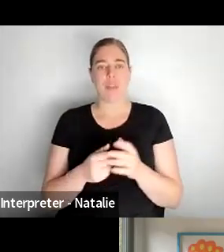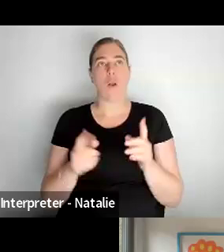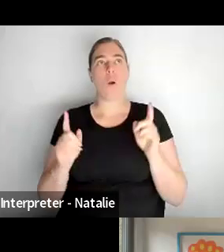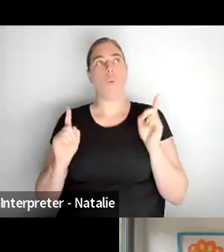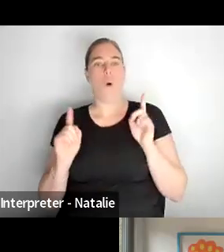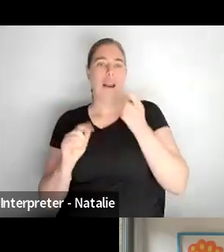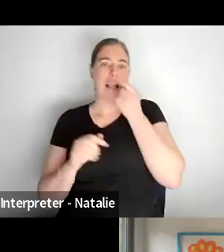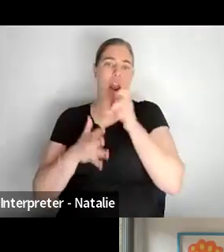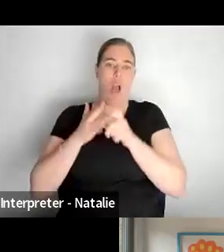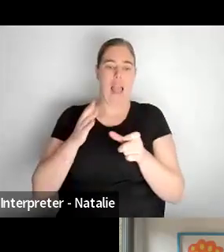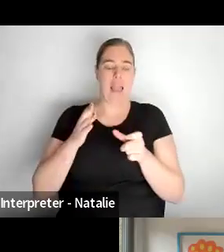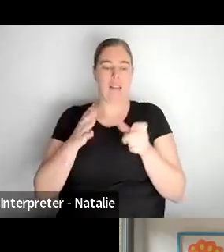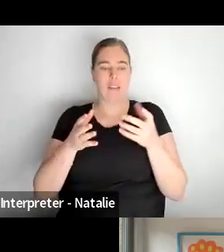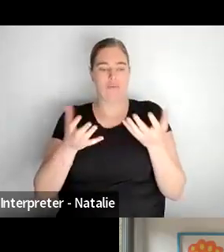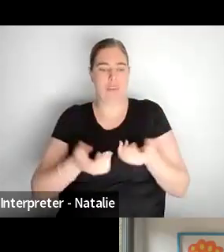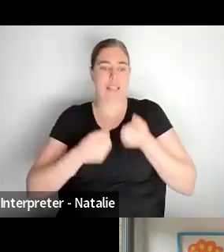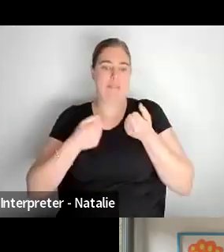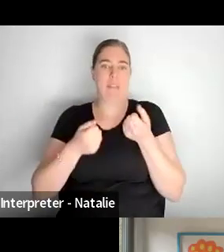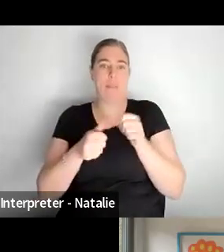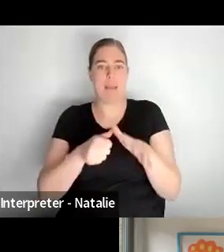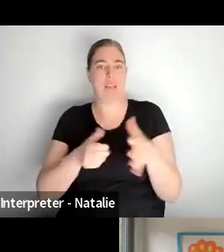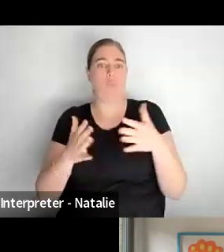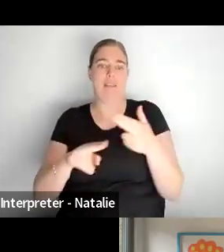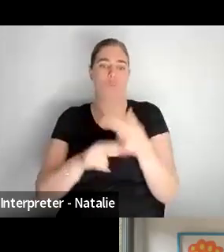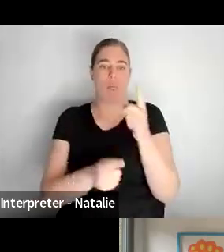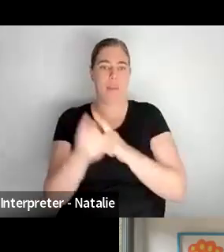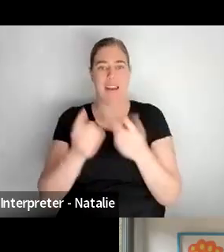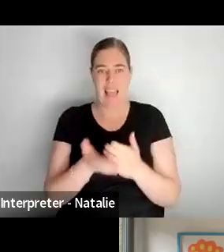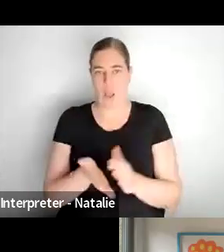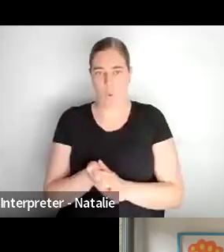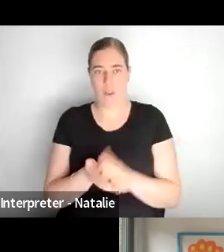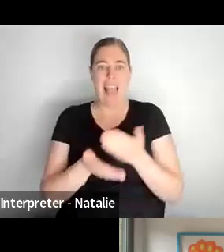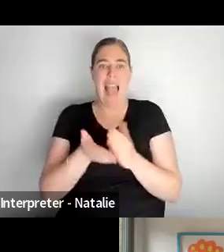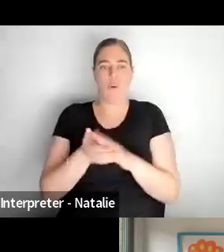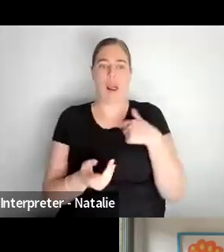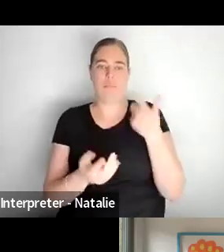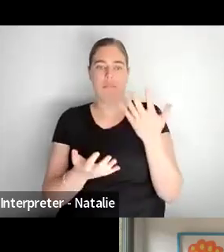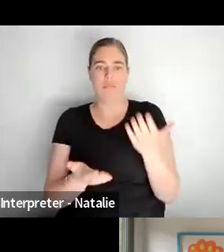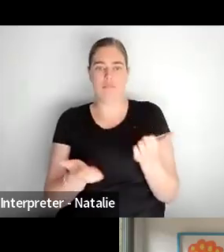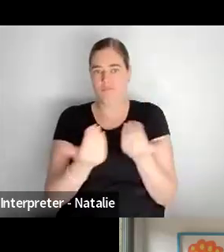best from this meeting process? How can I get the advice from the other peers? Or how can I share